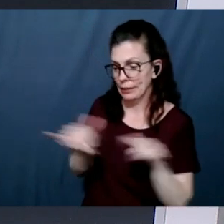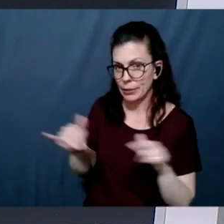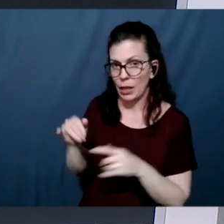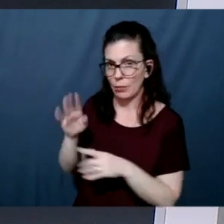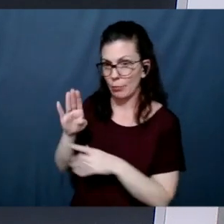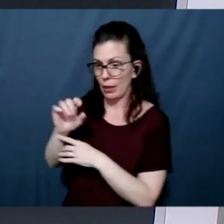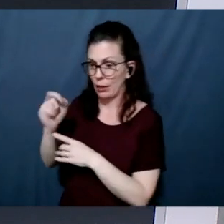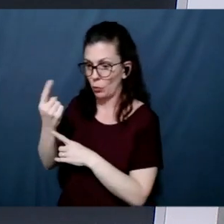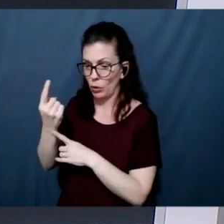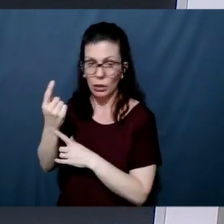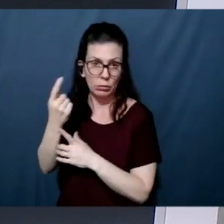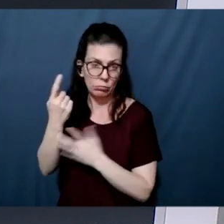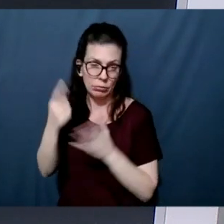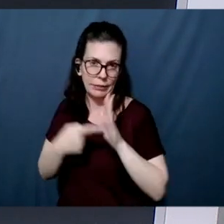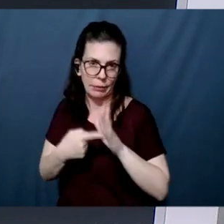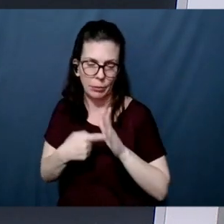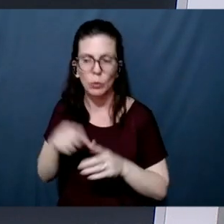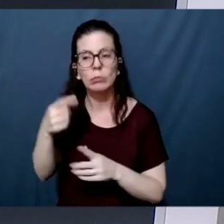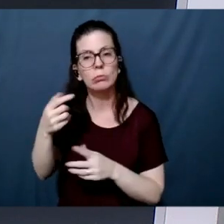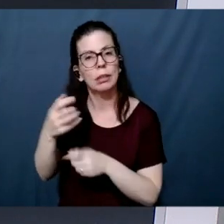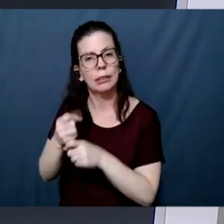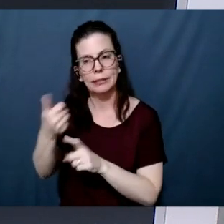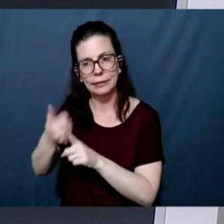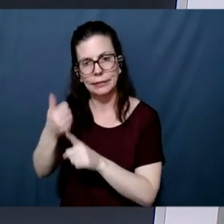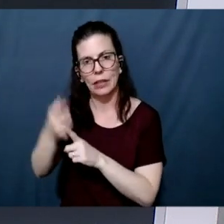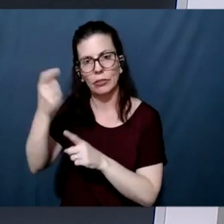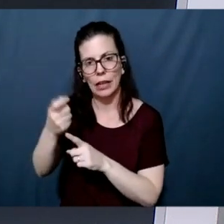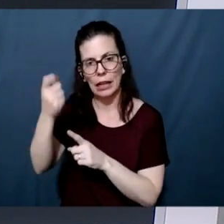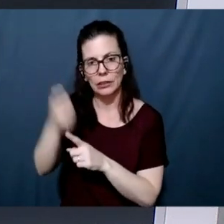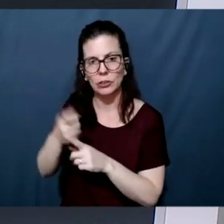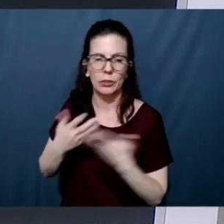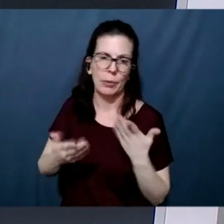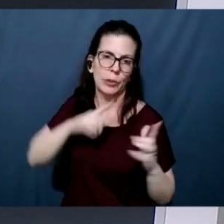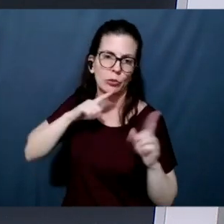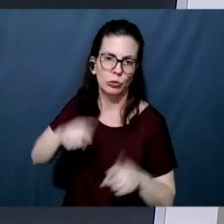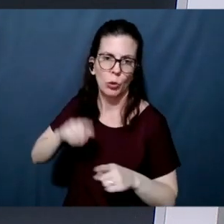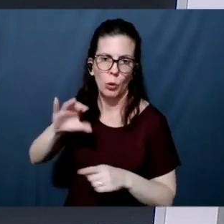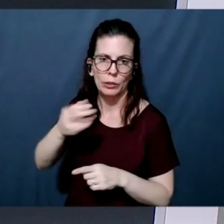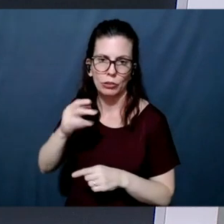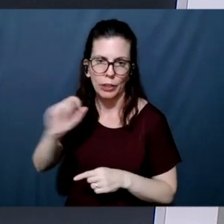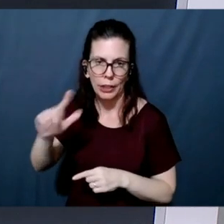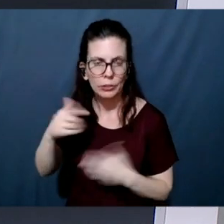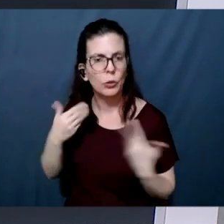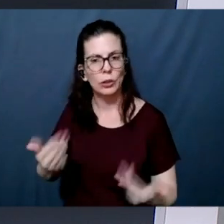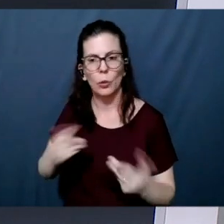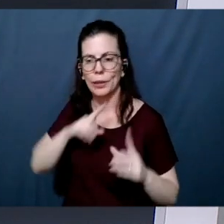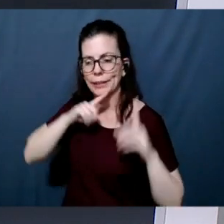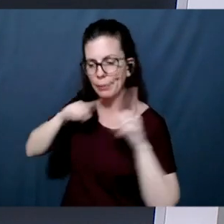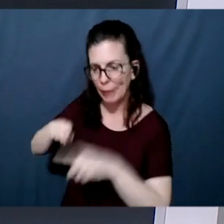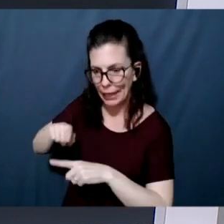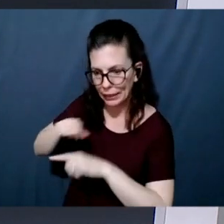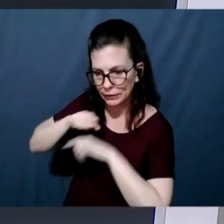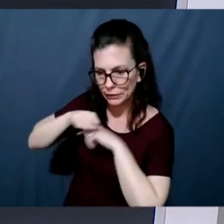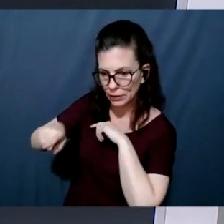subscriptions to like maybe a command and control channel so that, I can go ahead and send a command down. It does something and then it publishes the messages